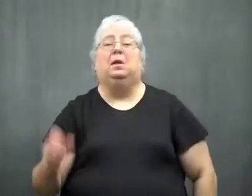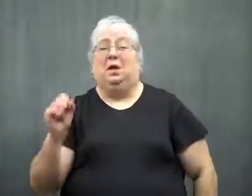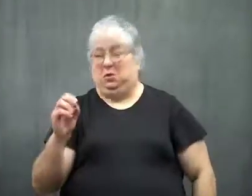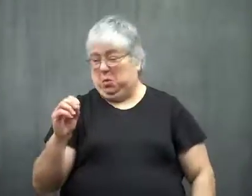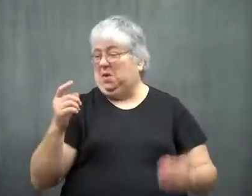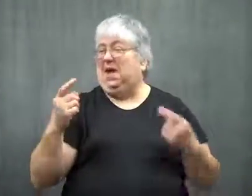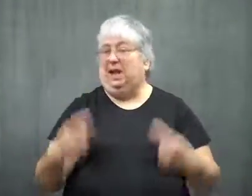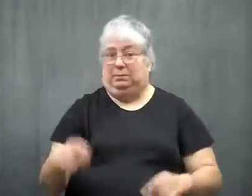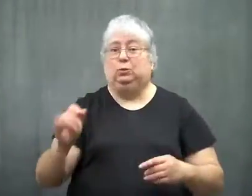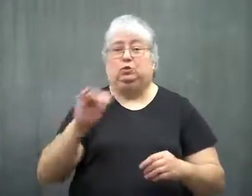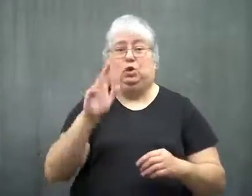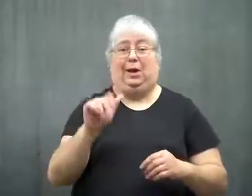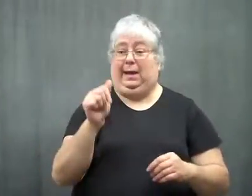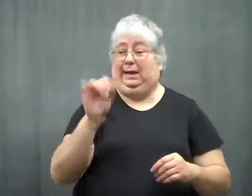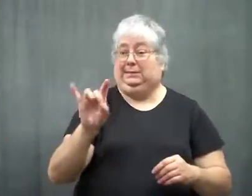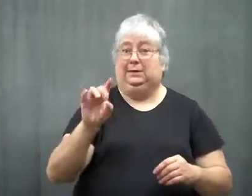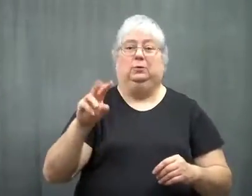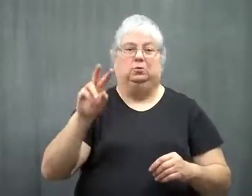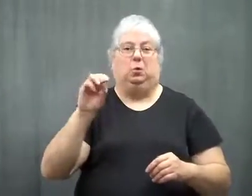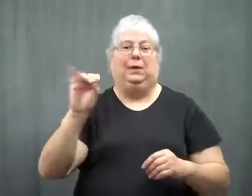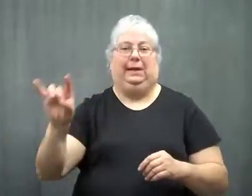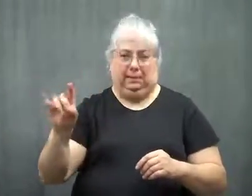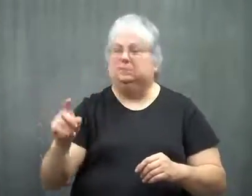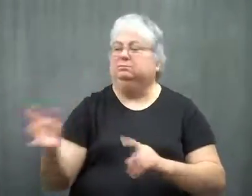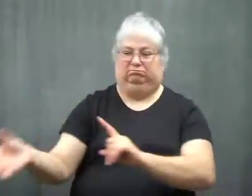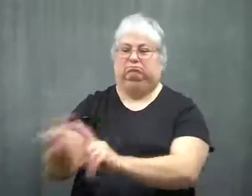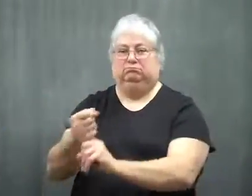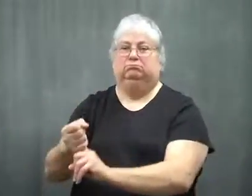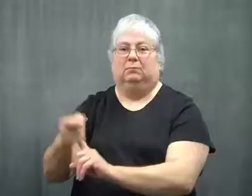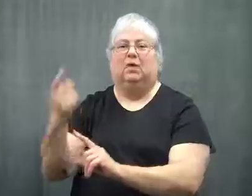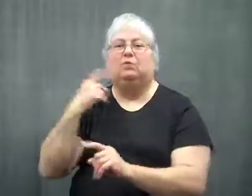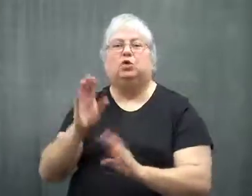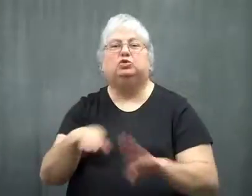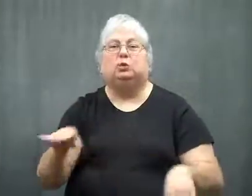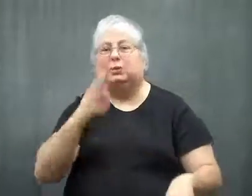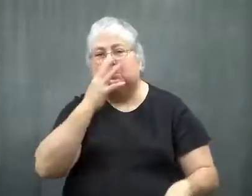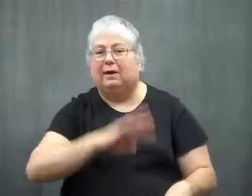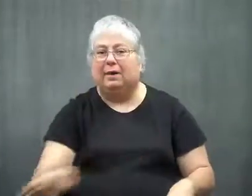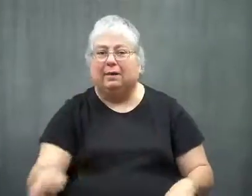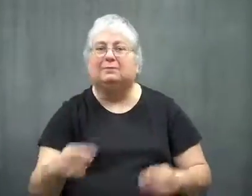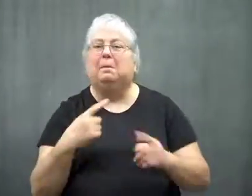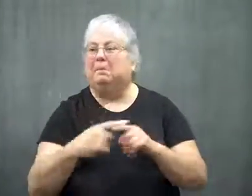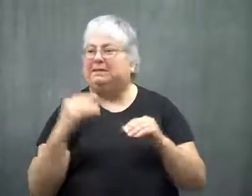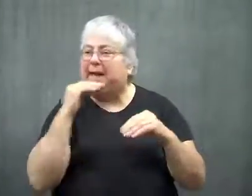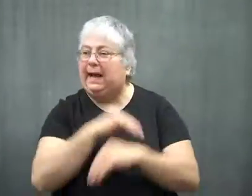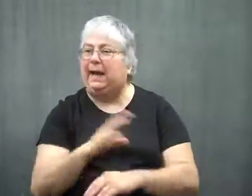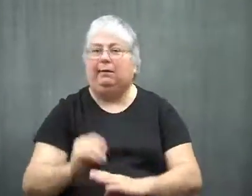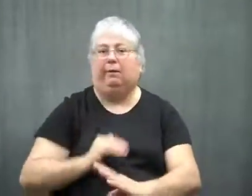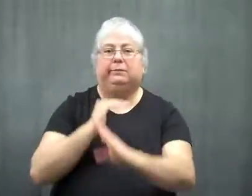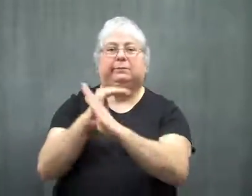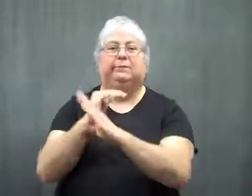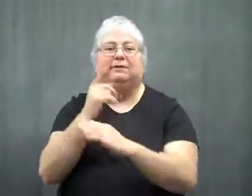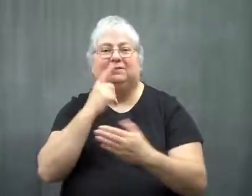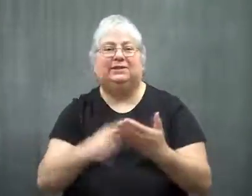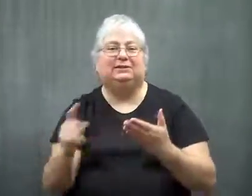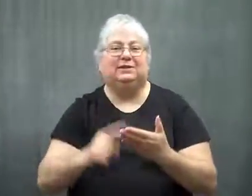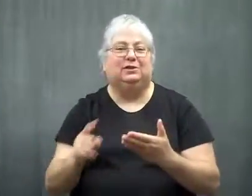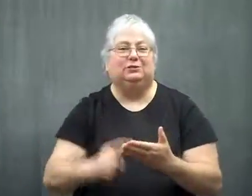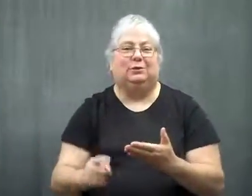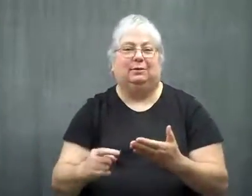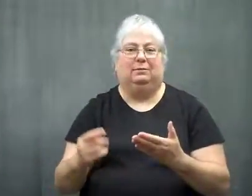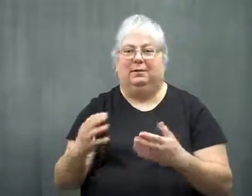On July 15, she was arrested for child neglect, lying and obstructing an investigation.